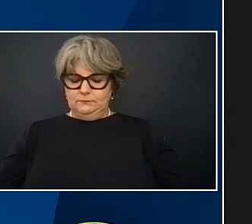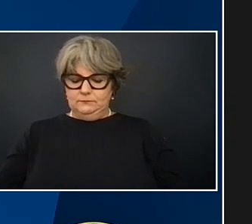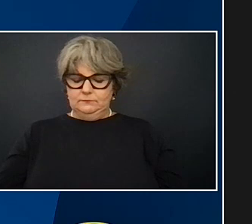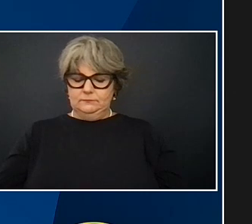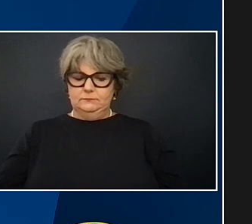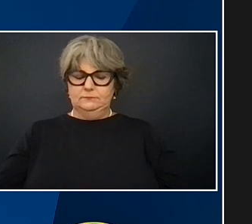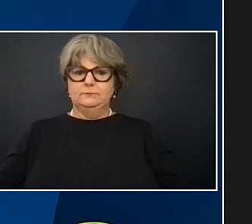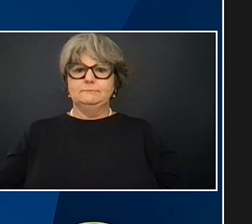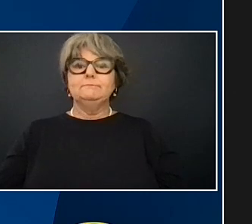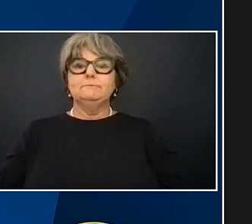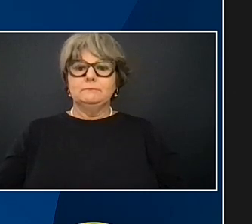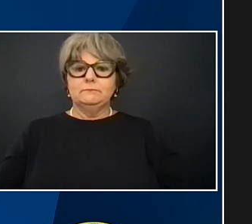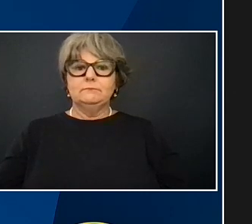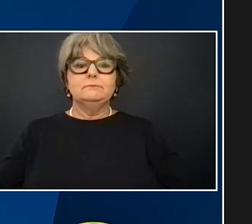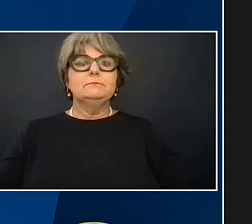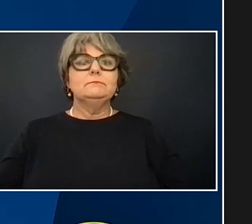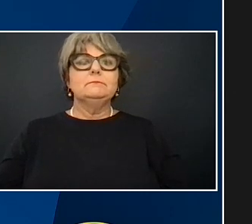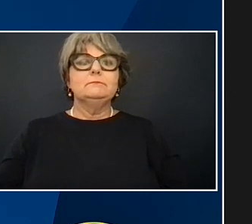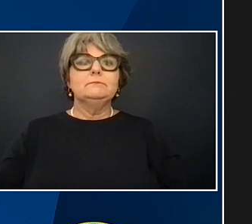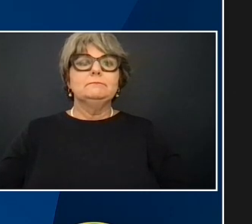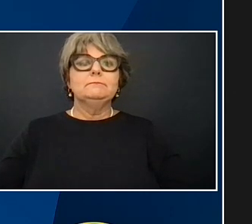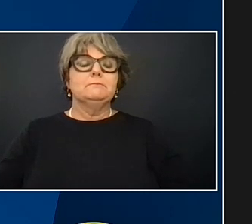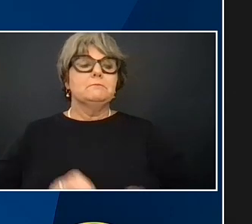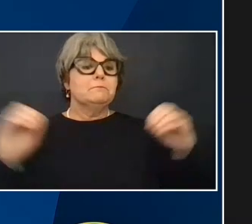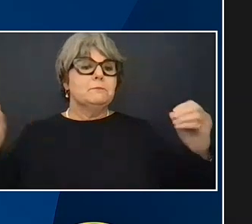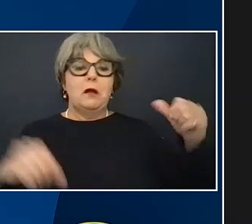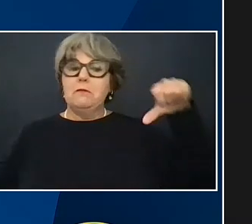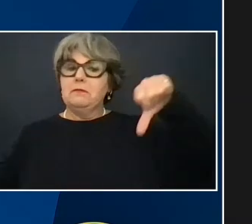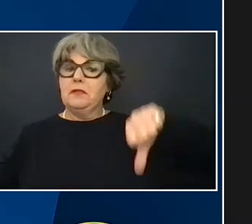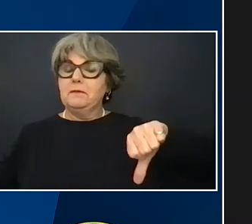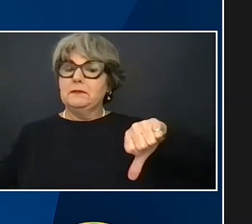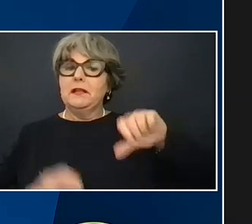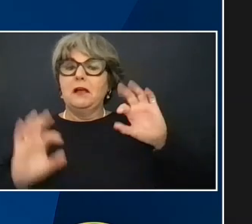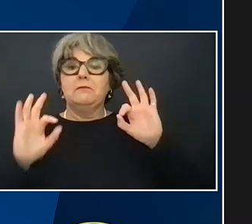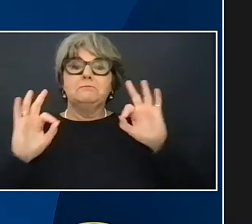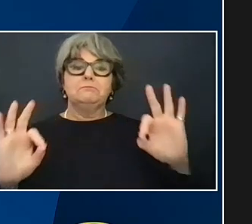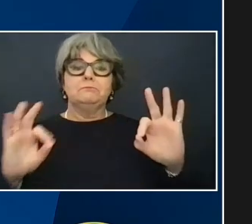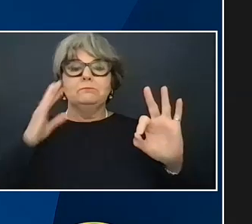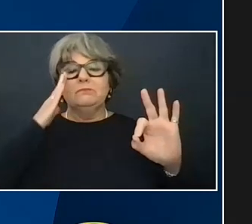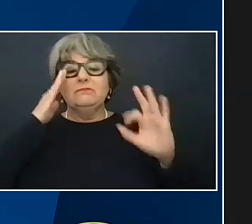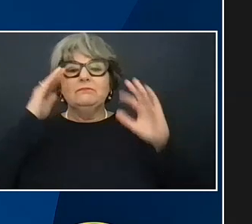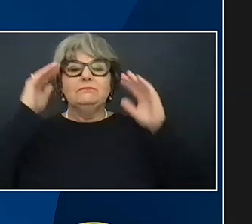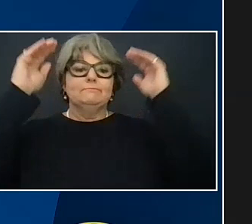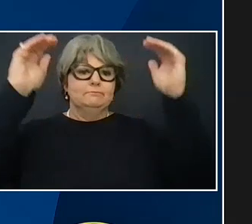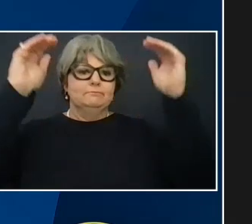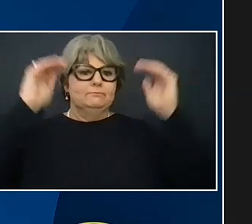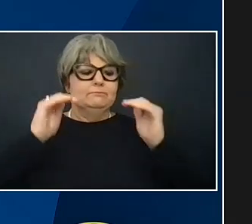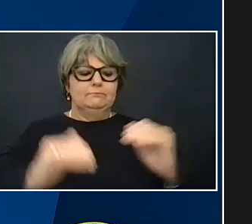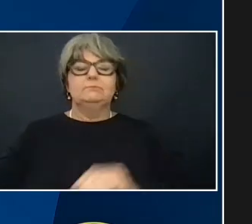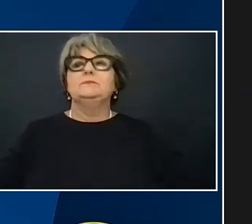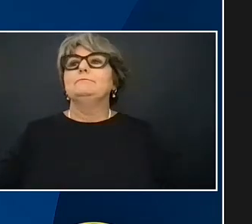Not seeing any thumbs down. We're good to move on. Thanks for bearing with me while I made